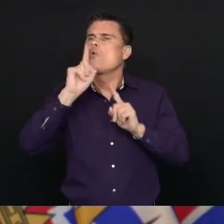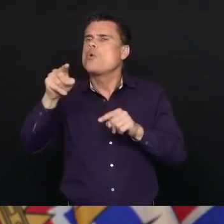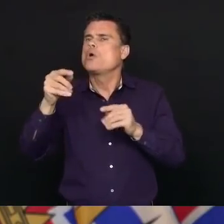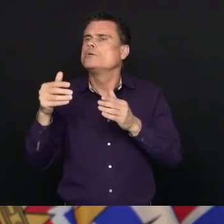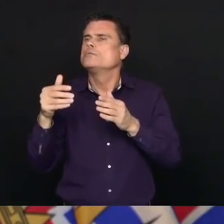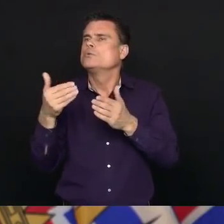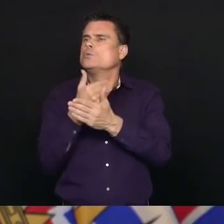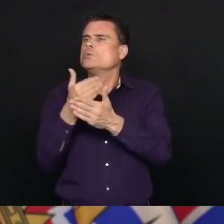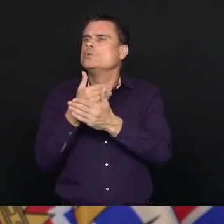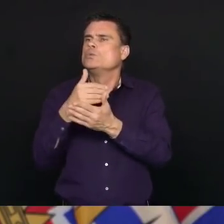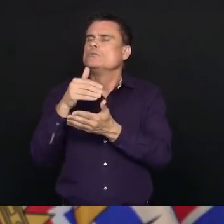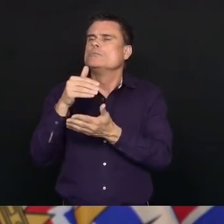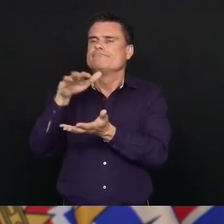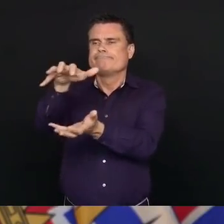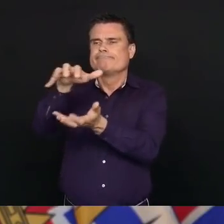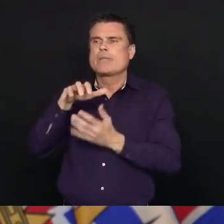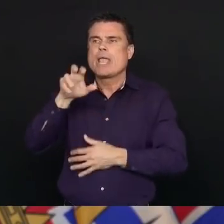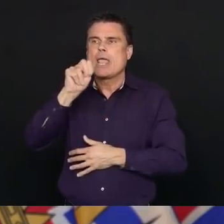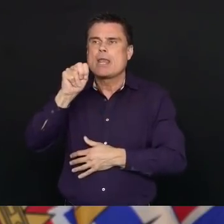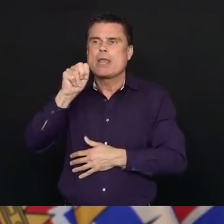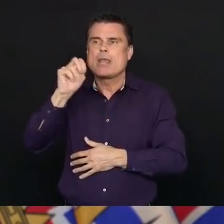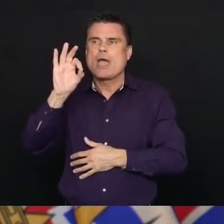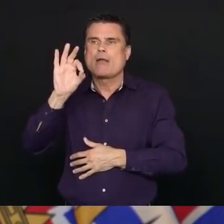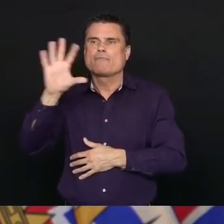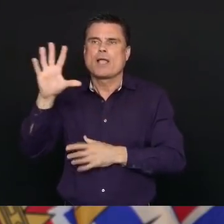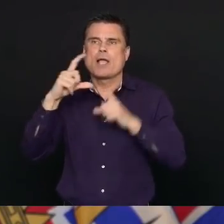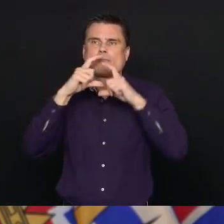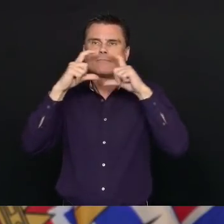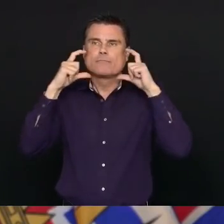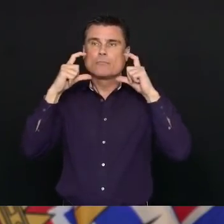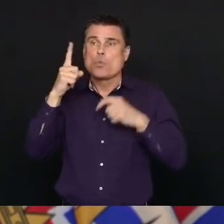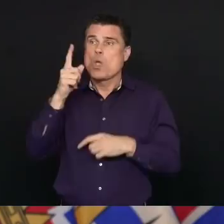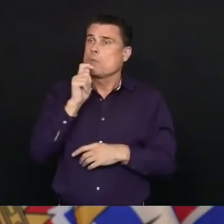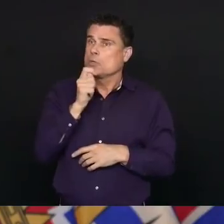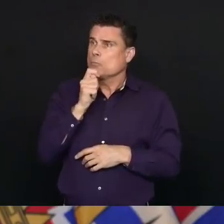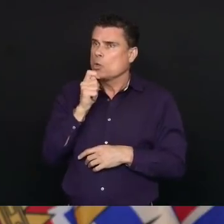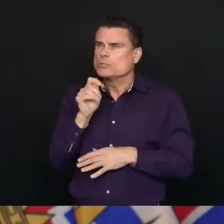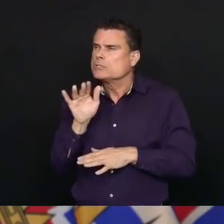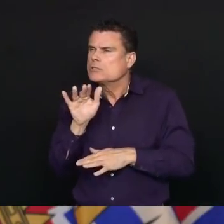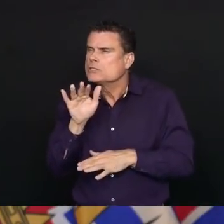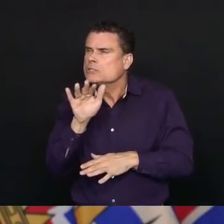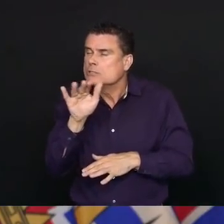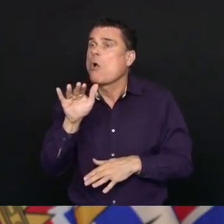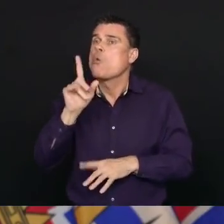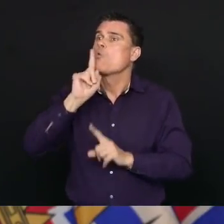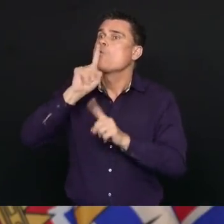gone to all of the local sources in the province to get the masks before going elsewhere to get them.